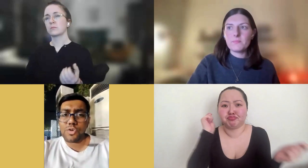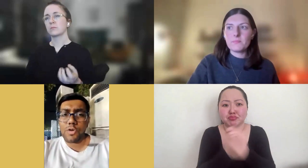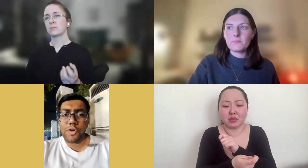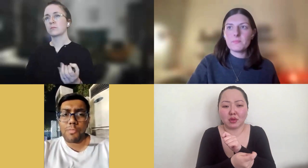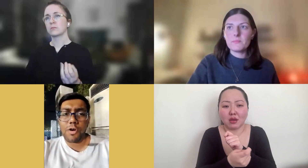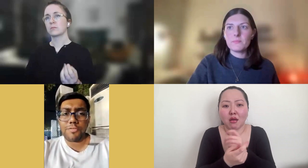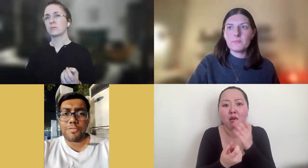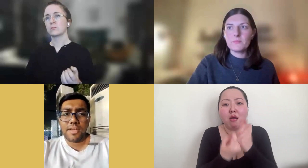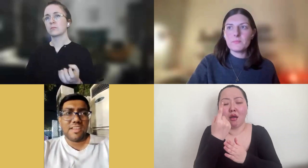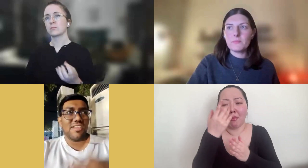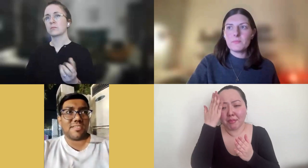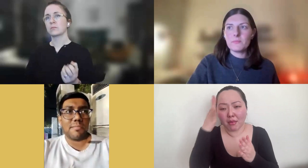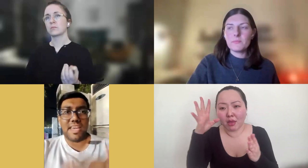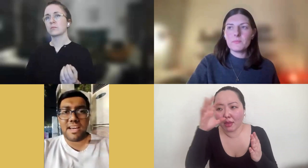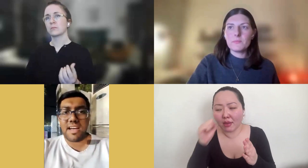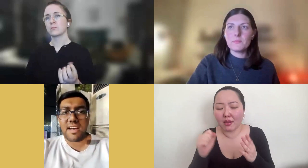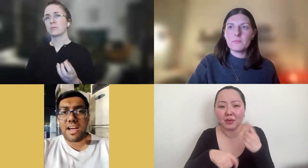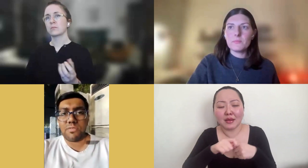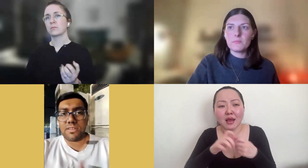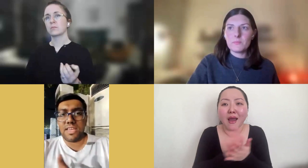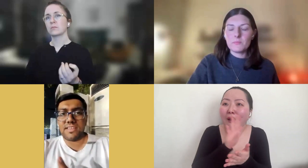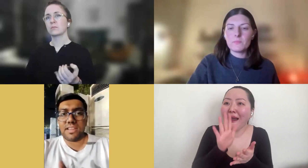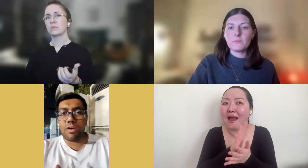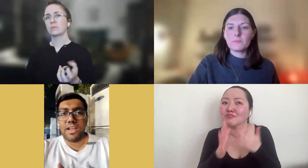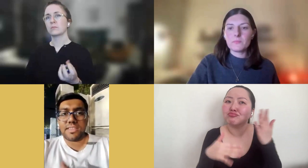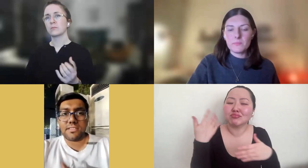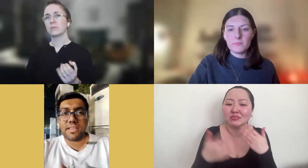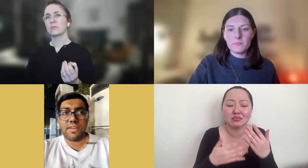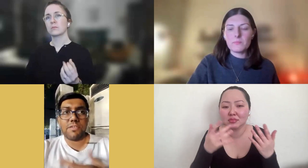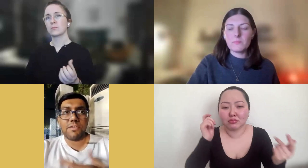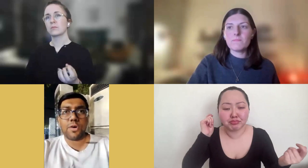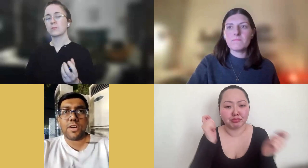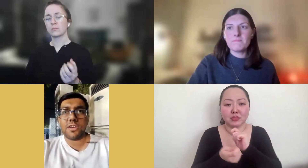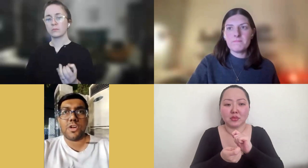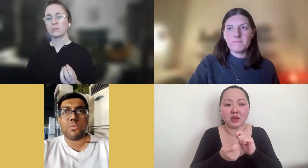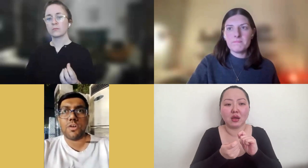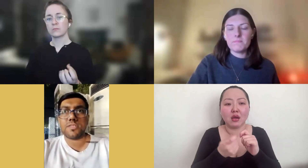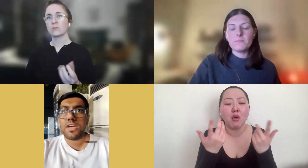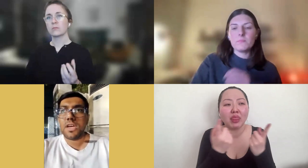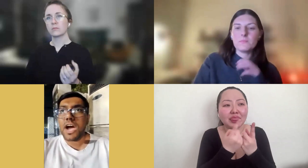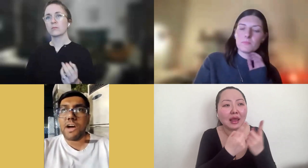There was no form of just being around things and only things we were focussing on, it was